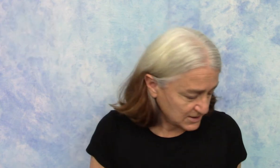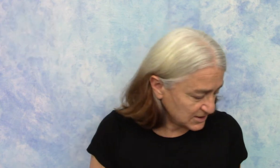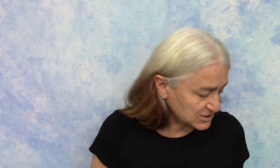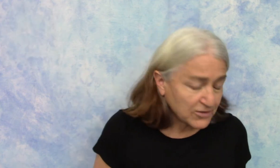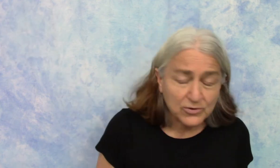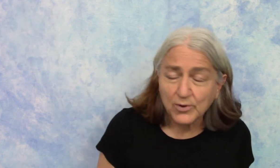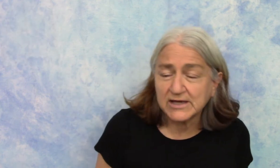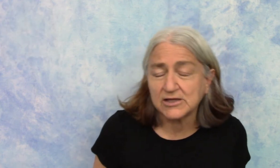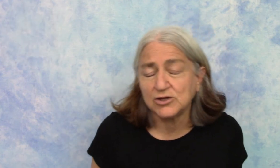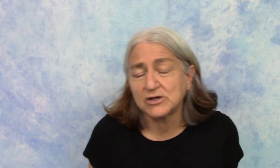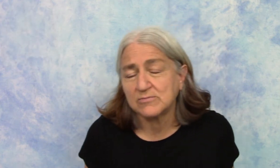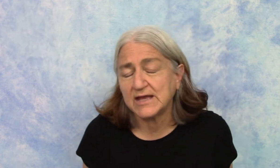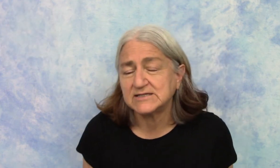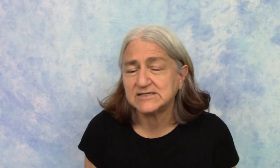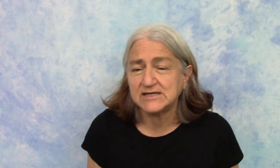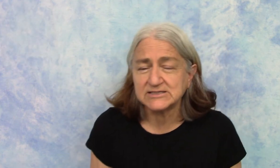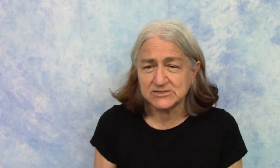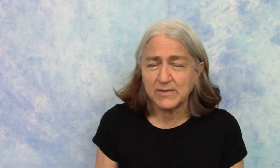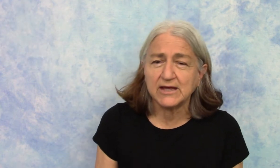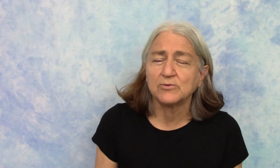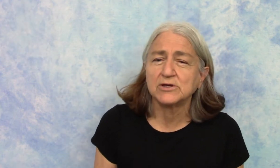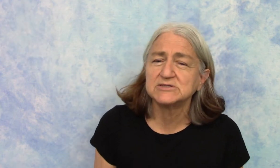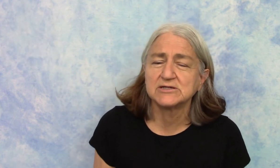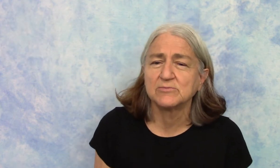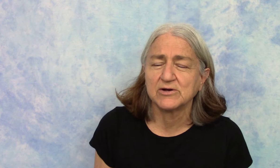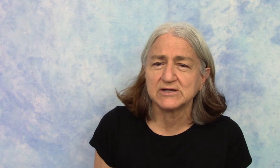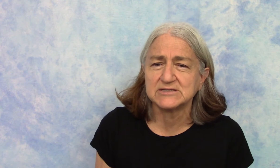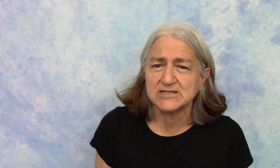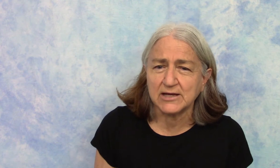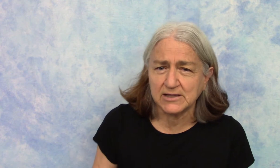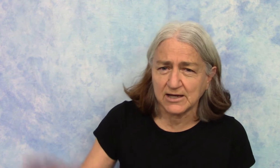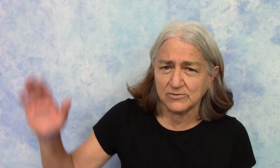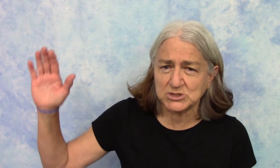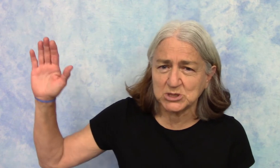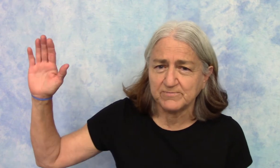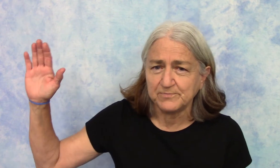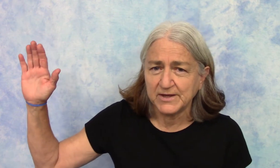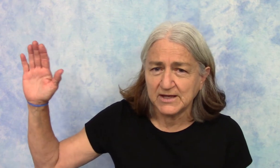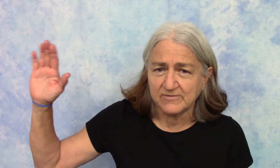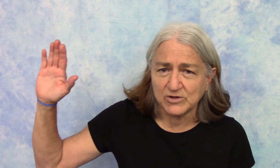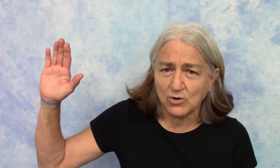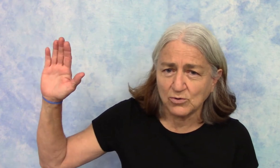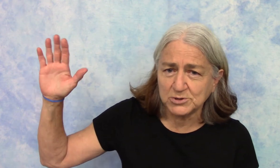Another way that you can make "D" is to make it using American Sign Language. If you hold your